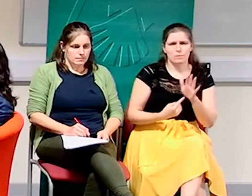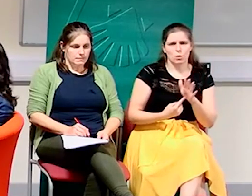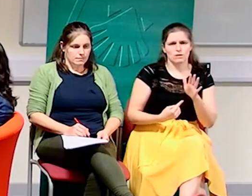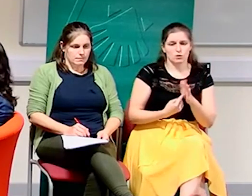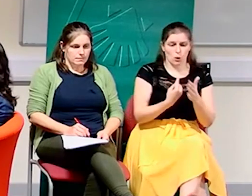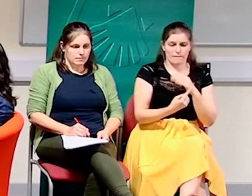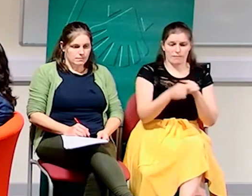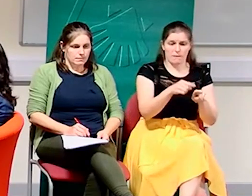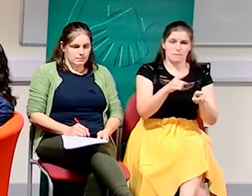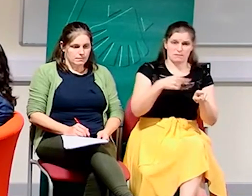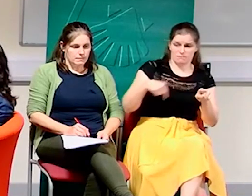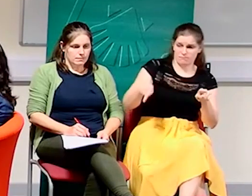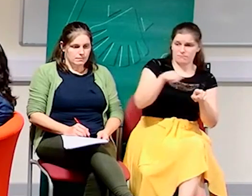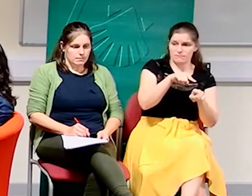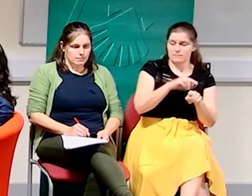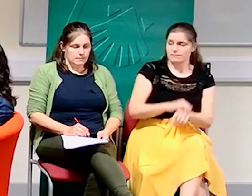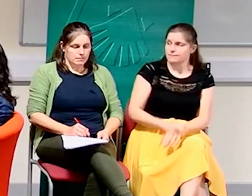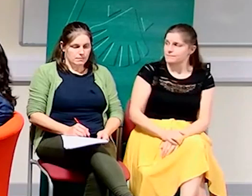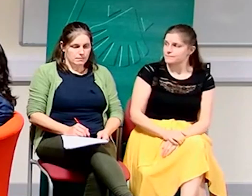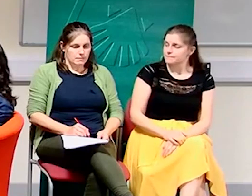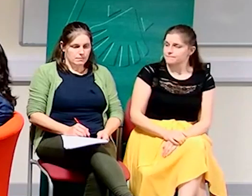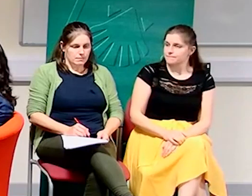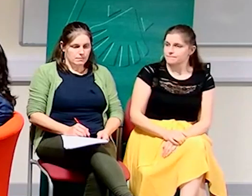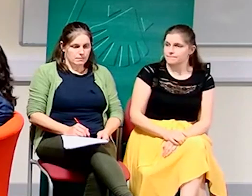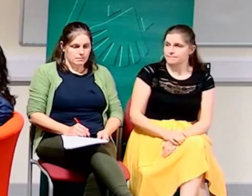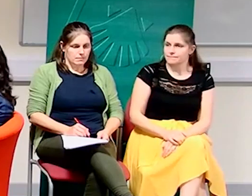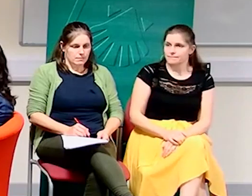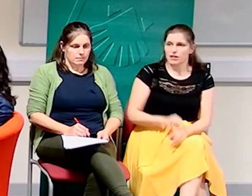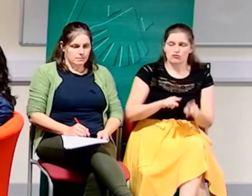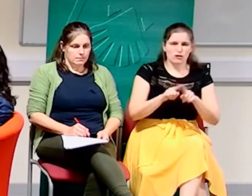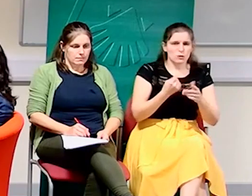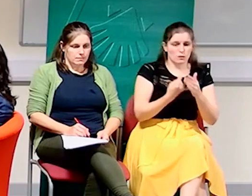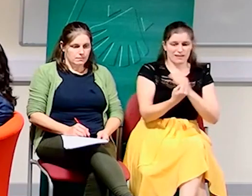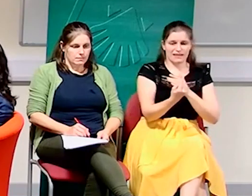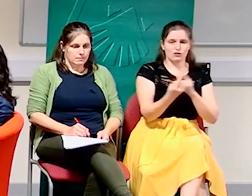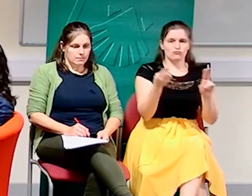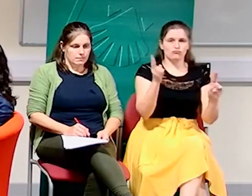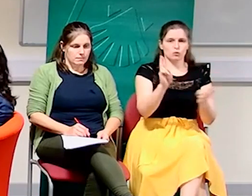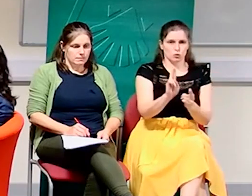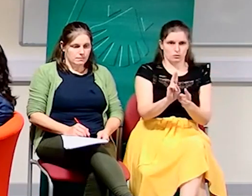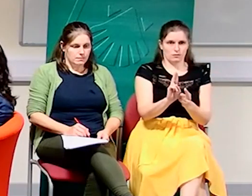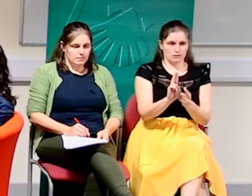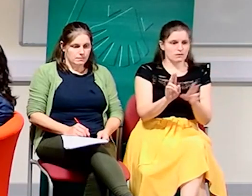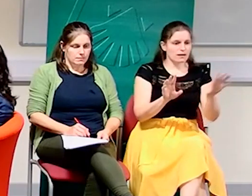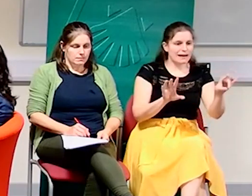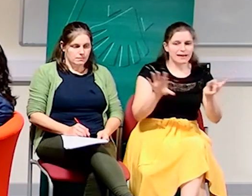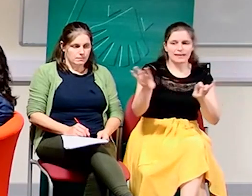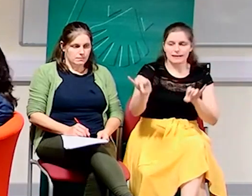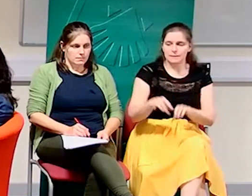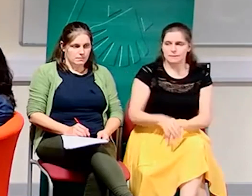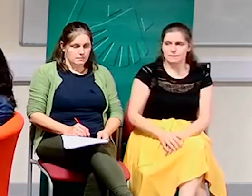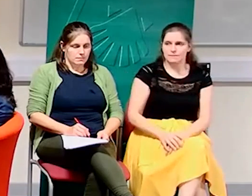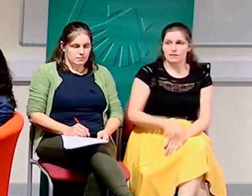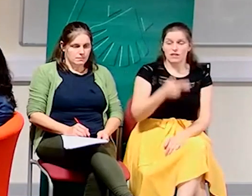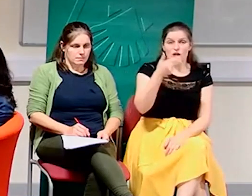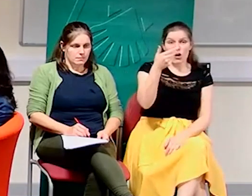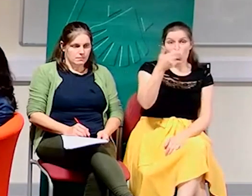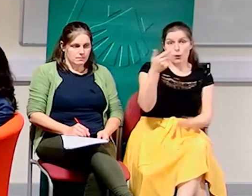um and um yeah I'm reducing that isolation that I talked about um so 18 years down the line um